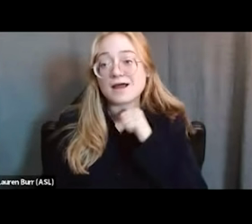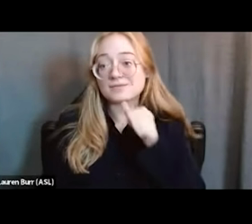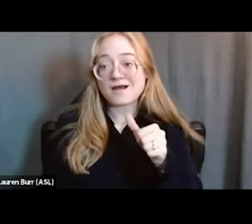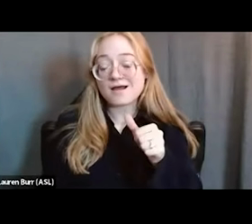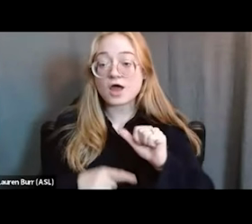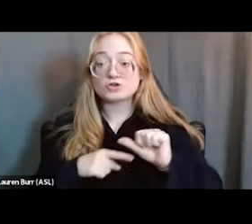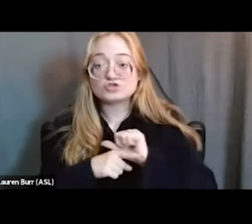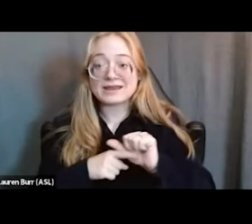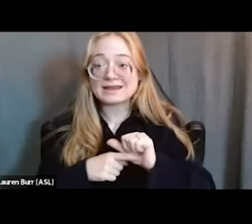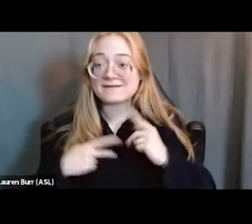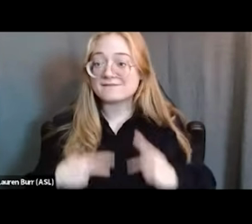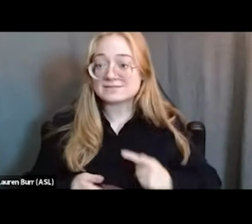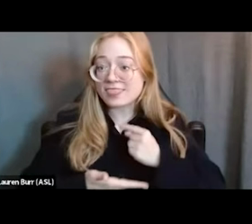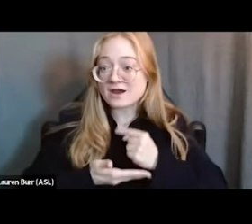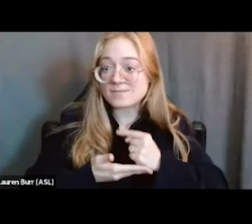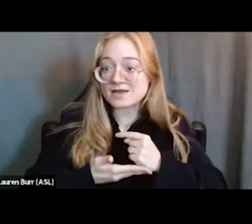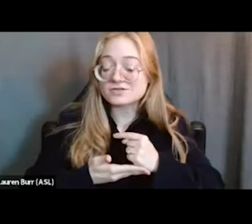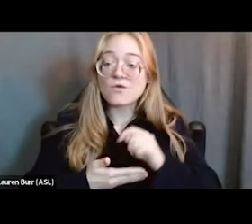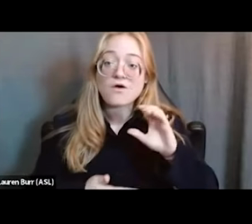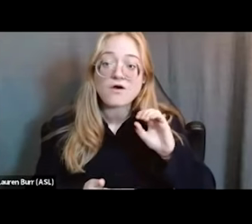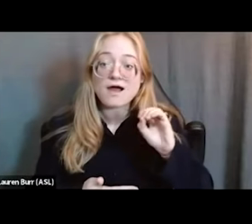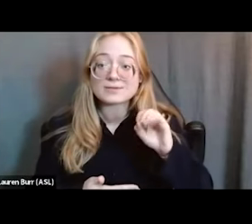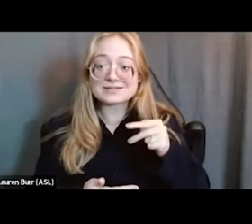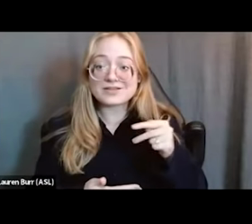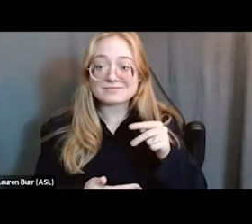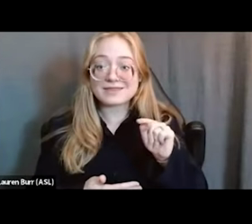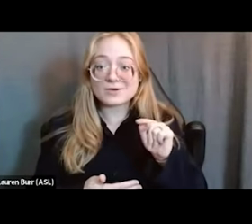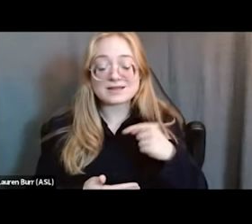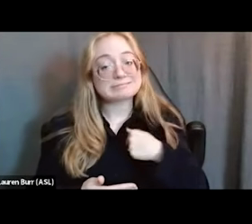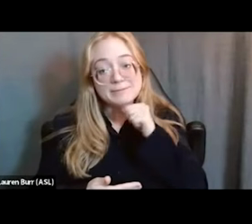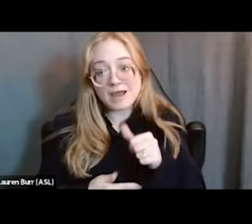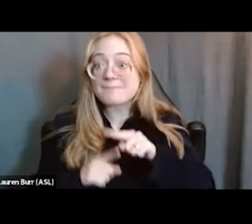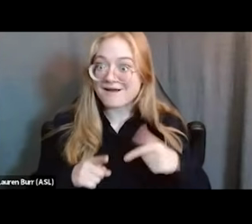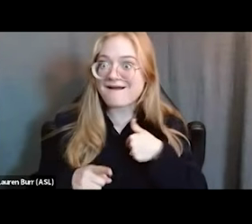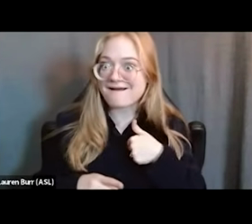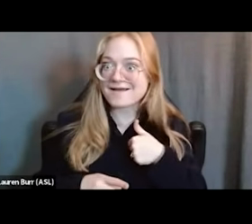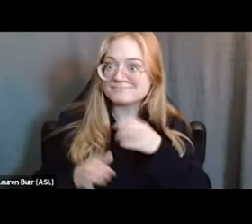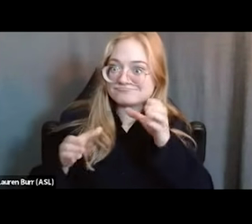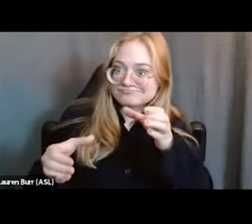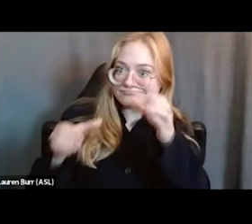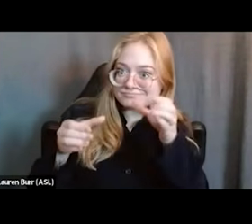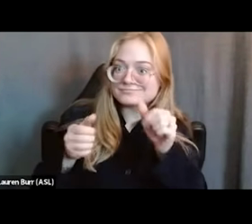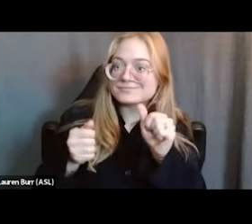or physical therapist, but I am an expert on trauma-informed care and harm reduction in caring for people experiencing homelessness.